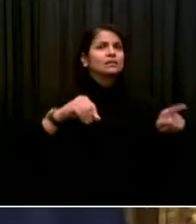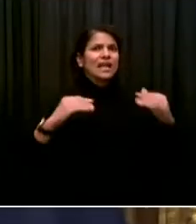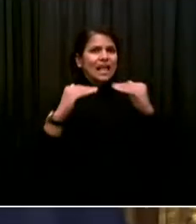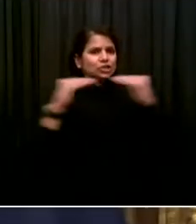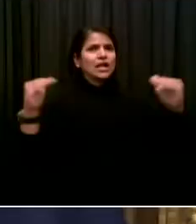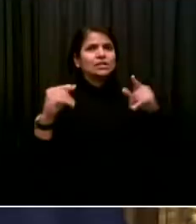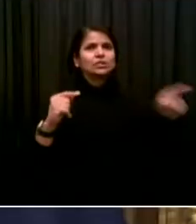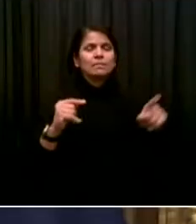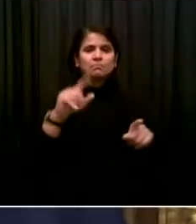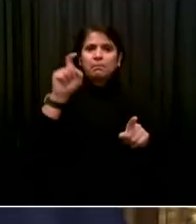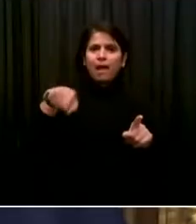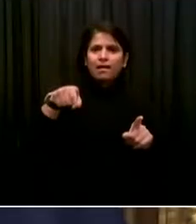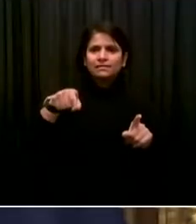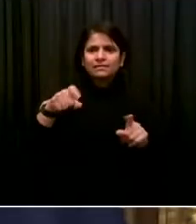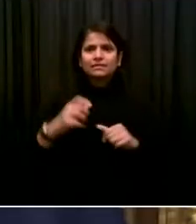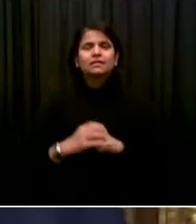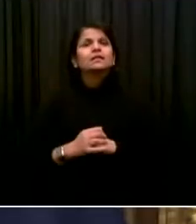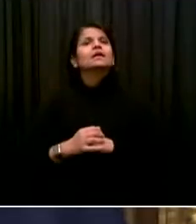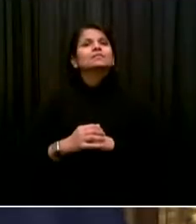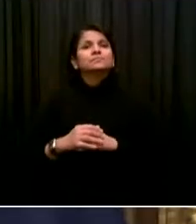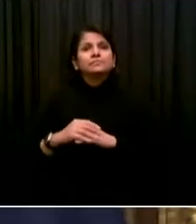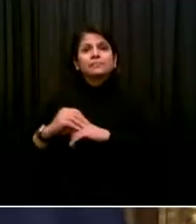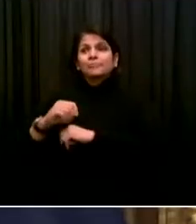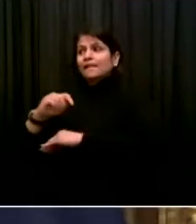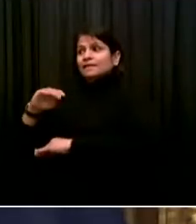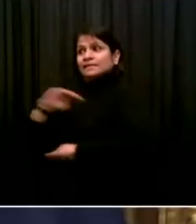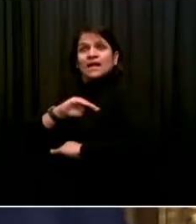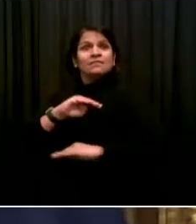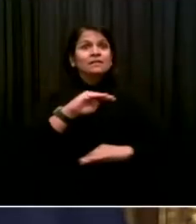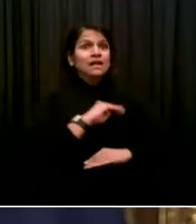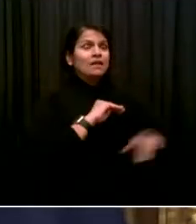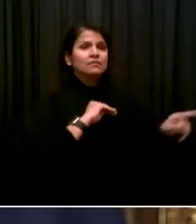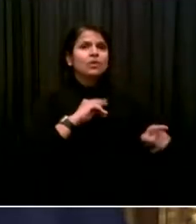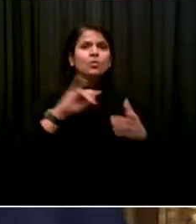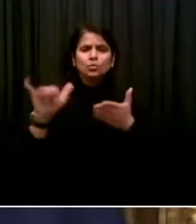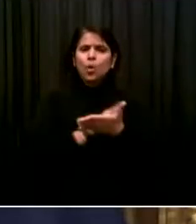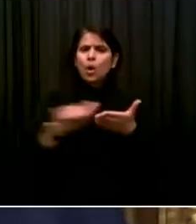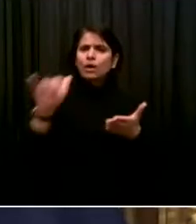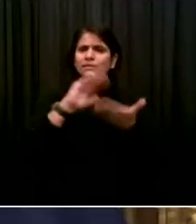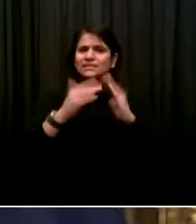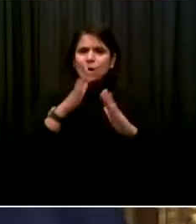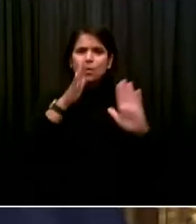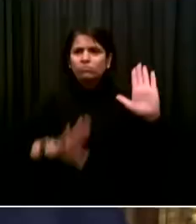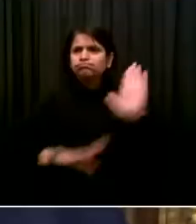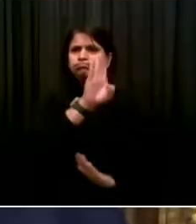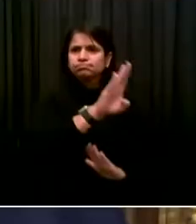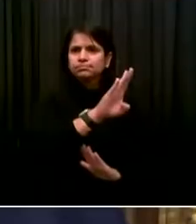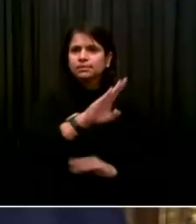SAFETY AND JUSTICE ARE PREREQUISITES FOR PROSPERITY.